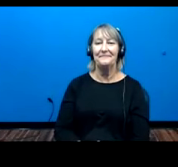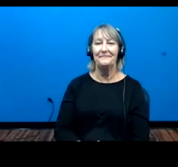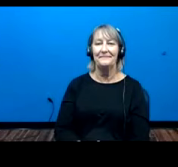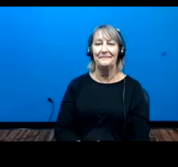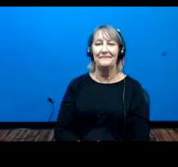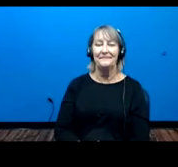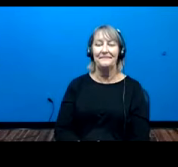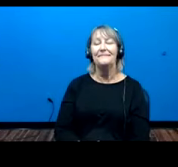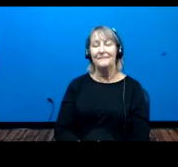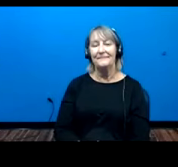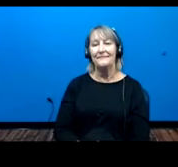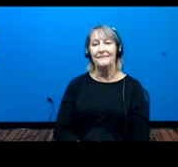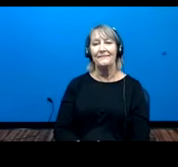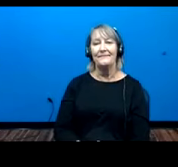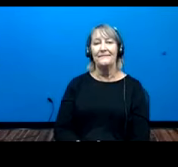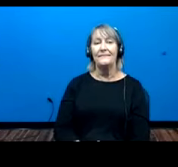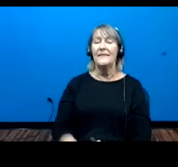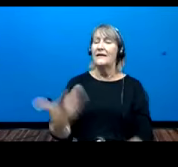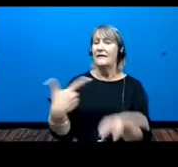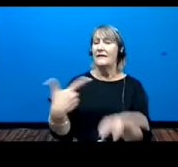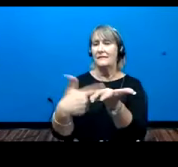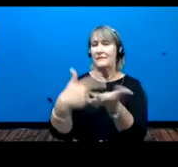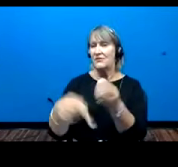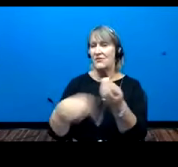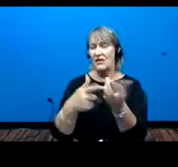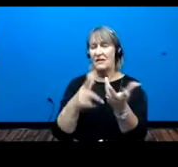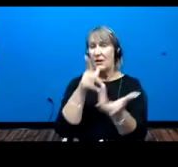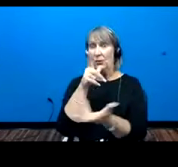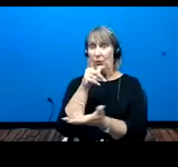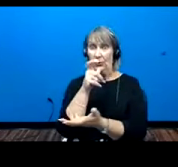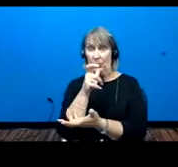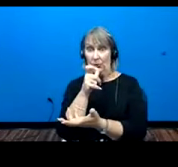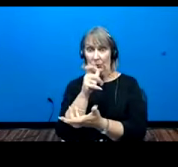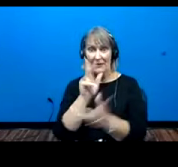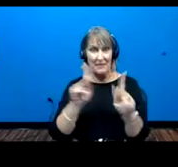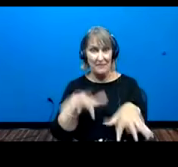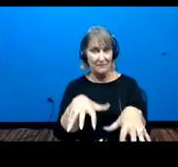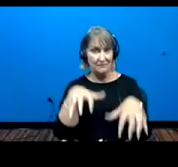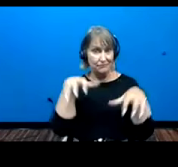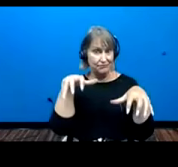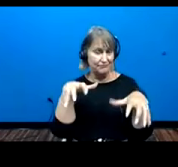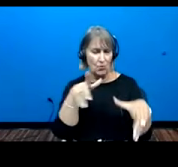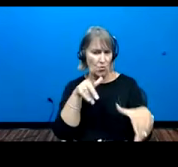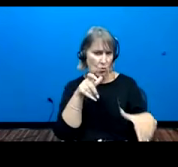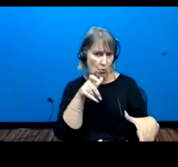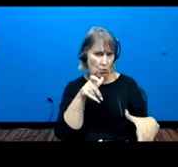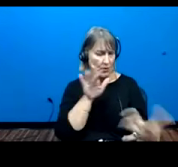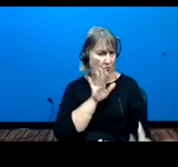So when we're talking about the audience, this is a significant number of folks, of Americans,